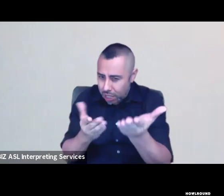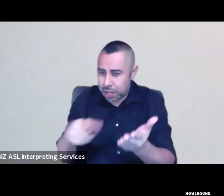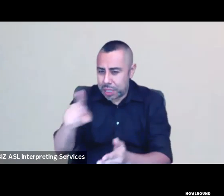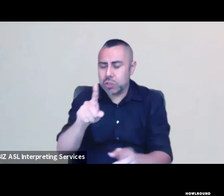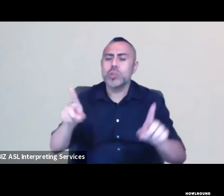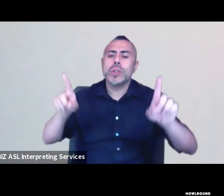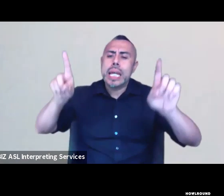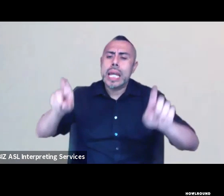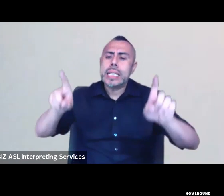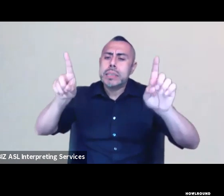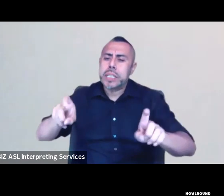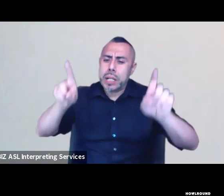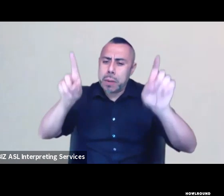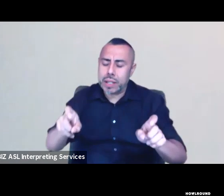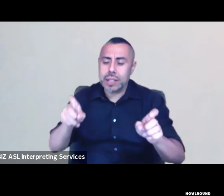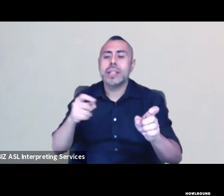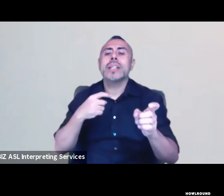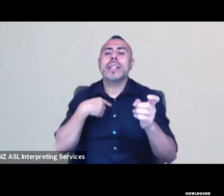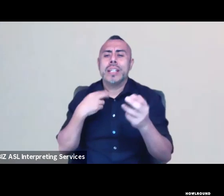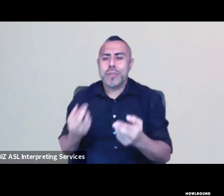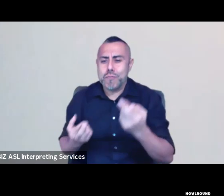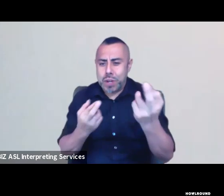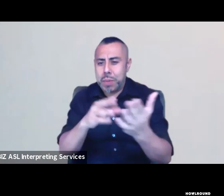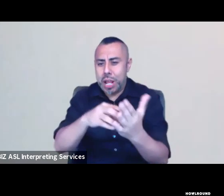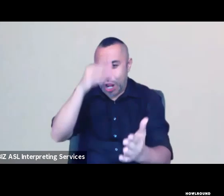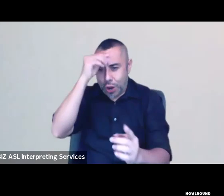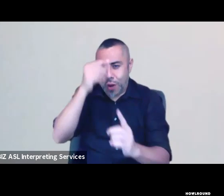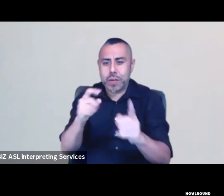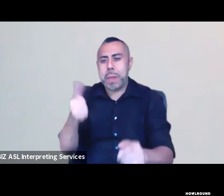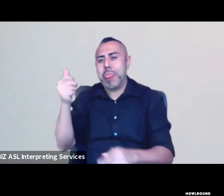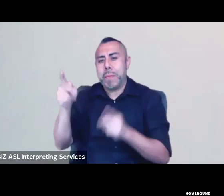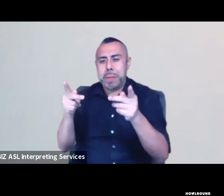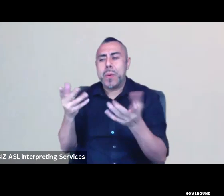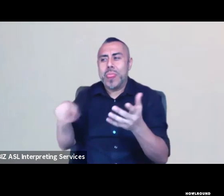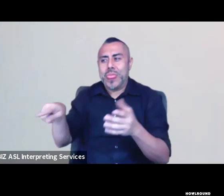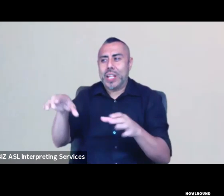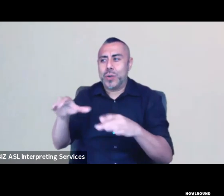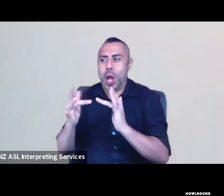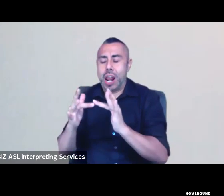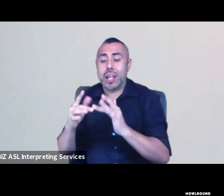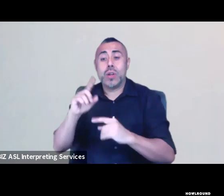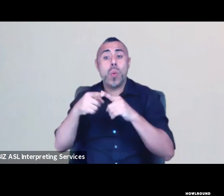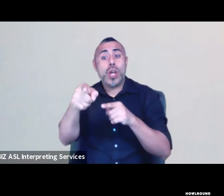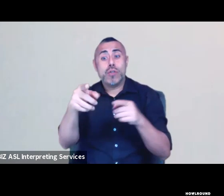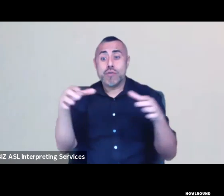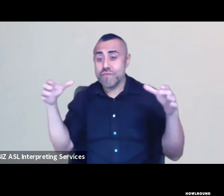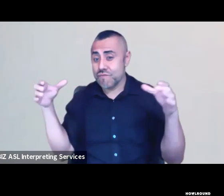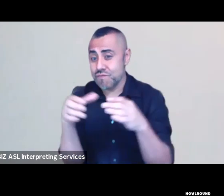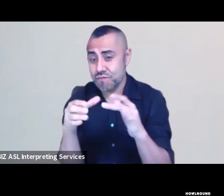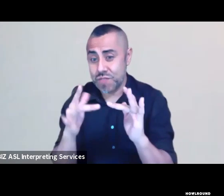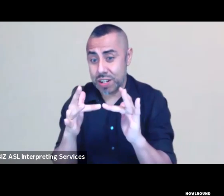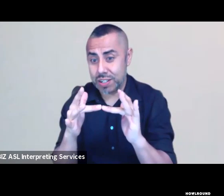When you're gathering online, the planning process is going to be different. You're going to need more planning because you won't have the shortcut language